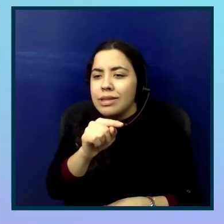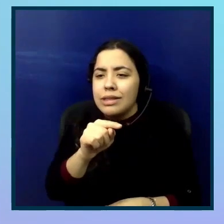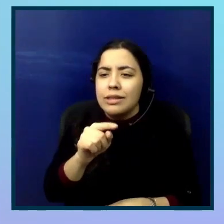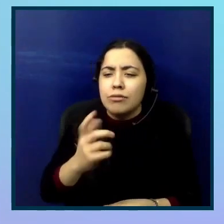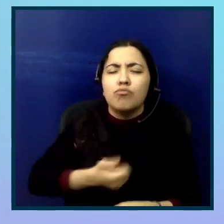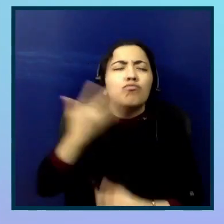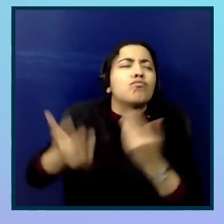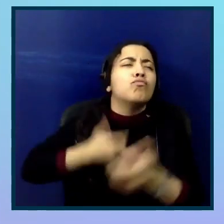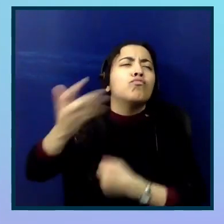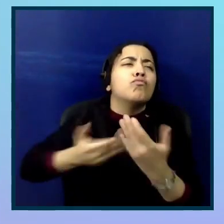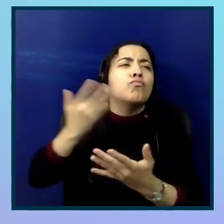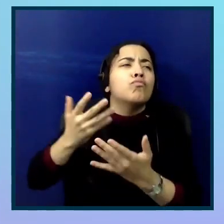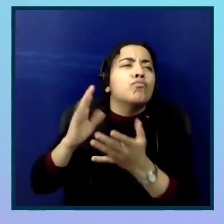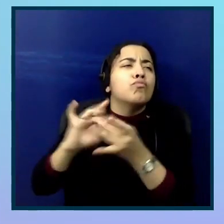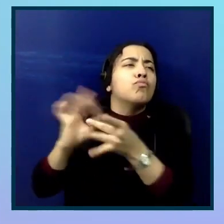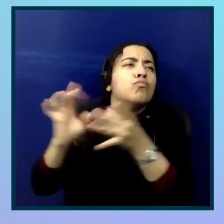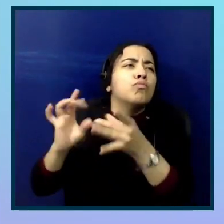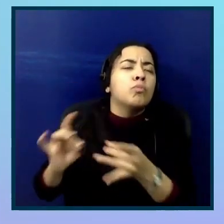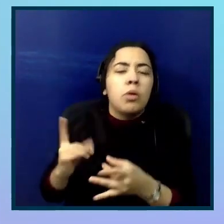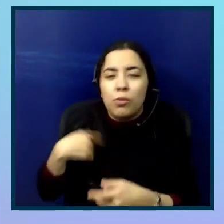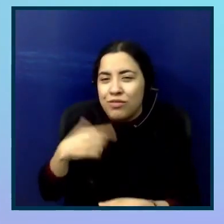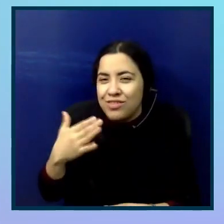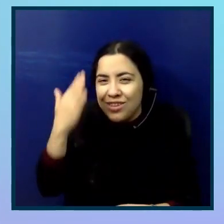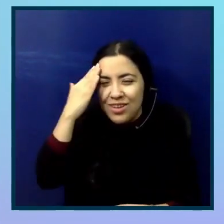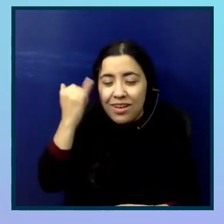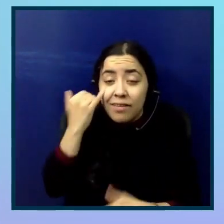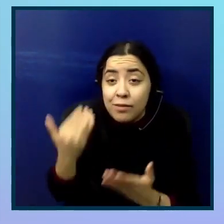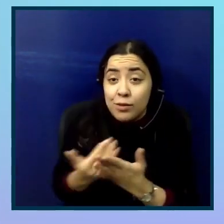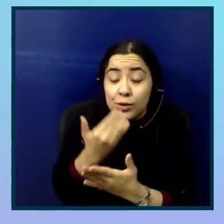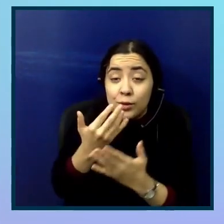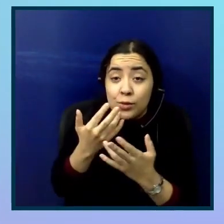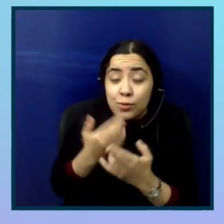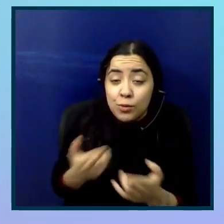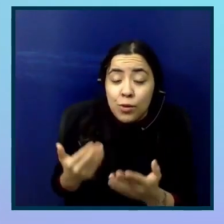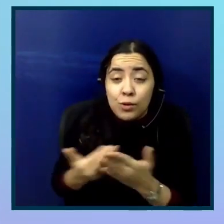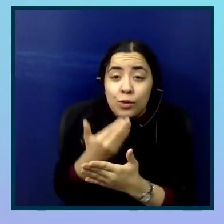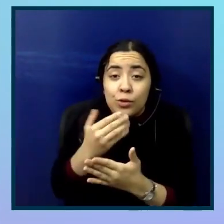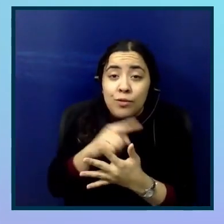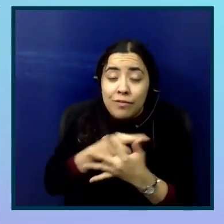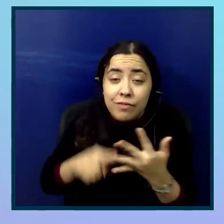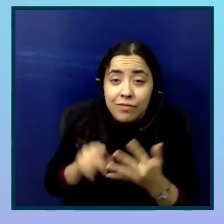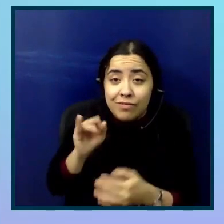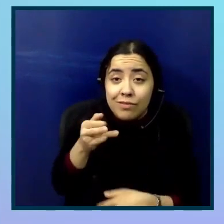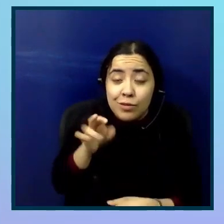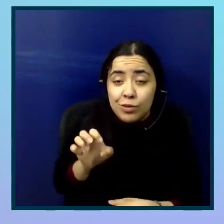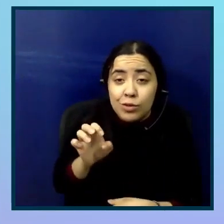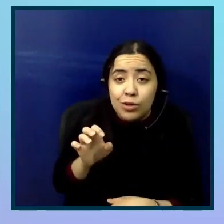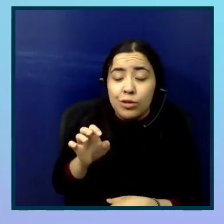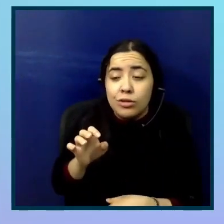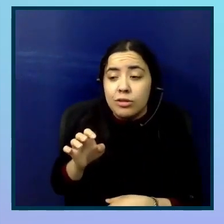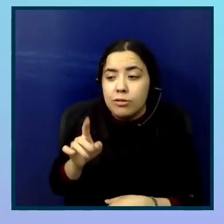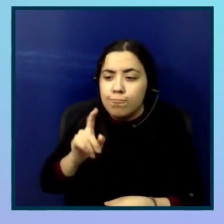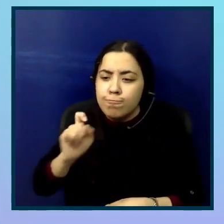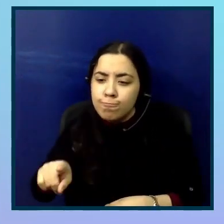as new features are being developed and ask if they want to talk to us about them, if they want early access to them,